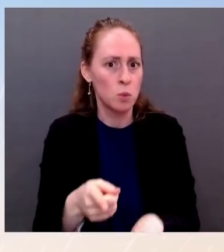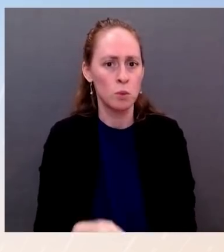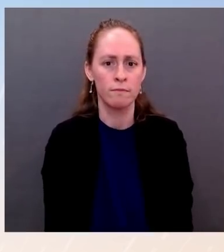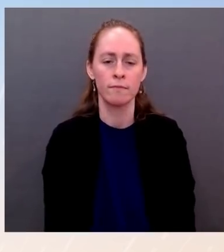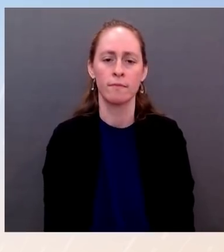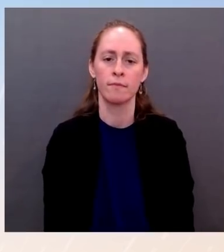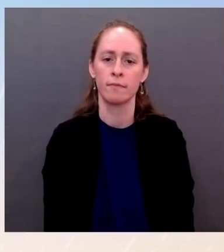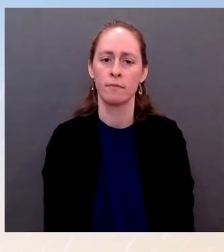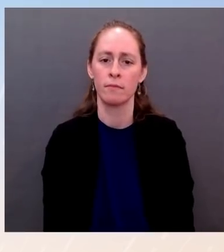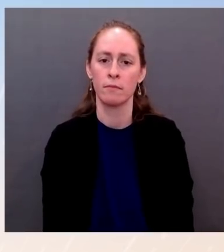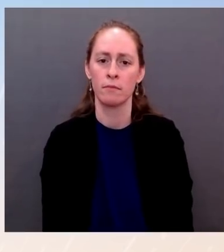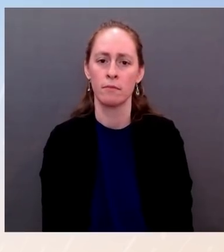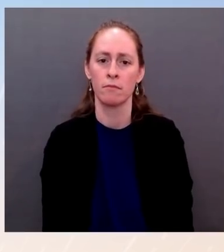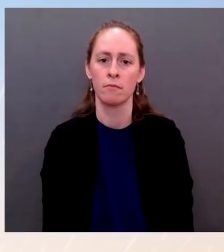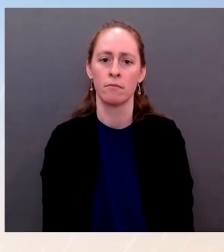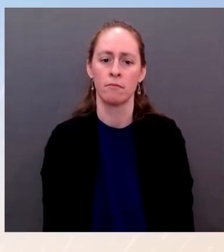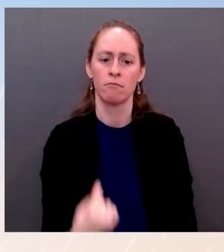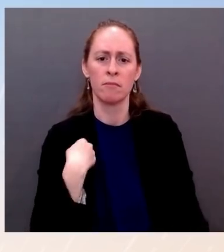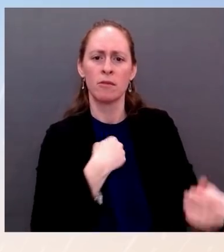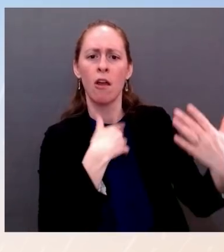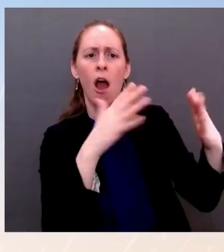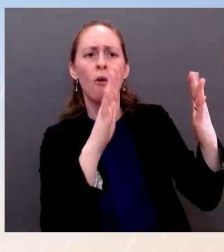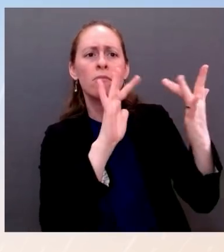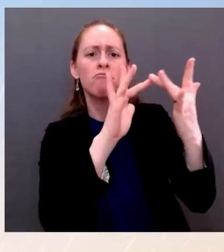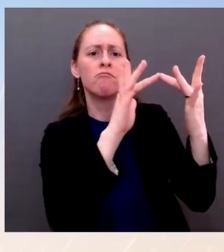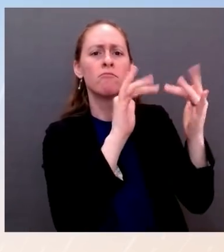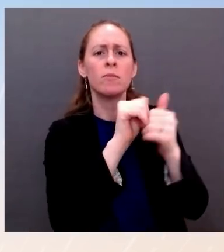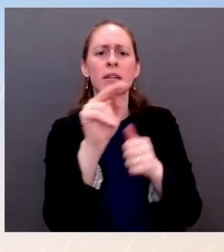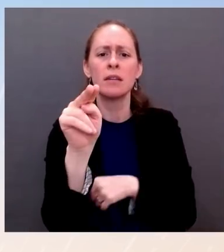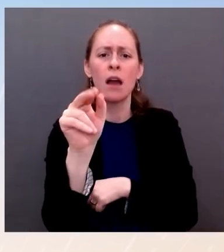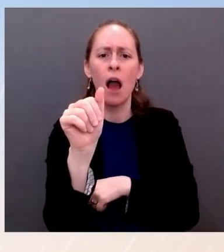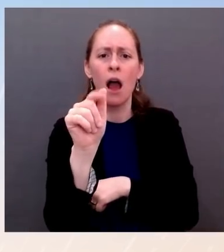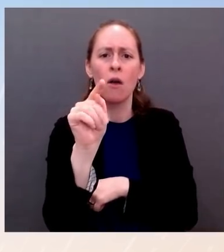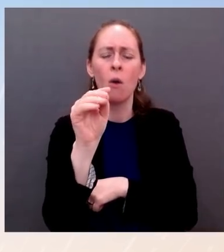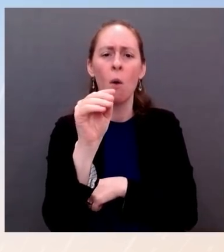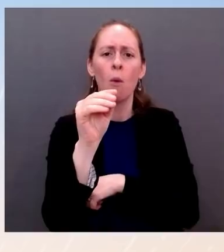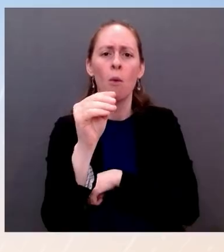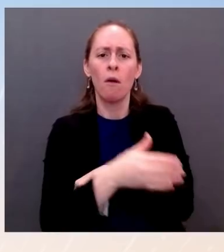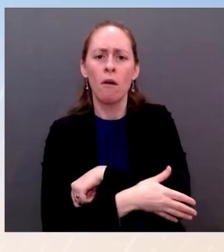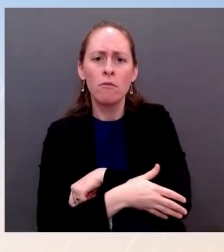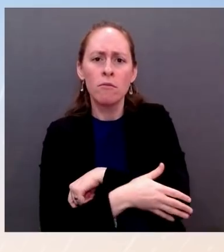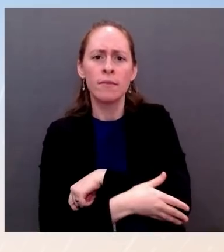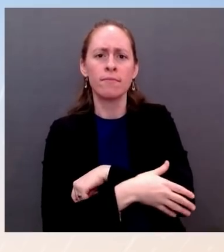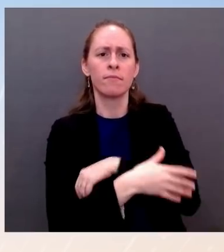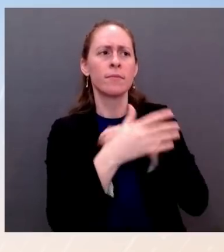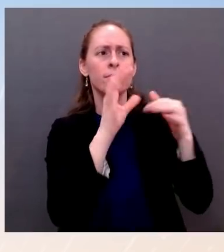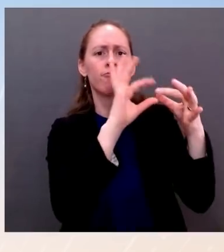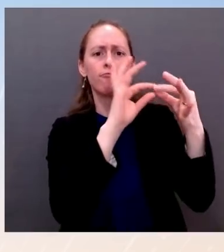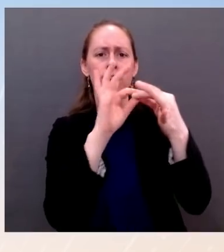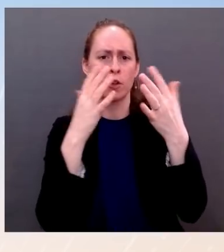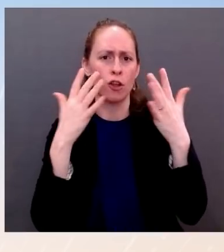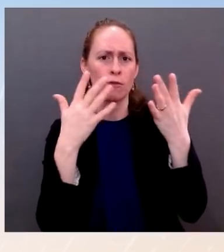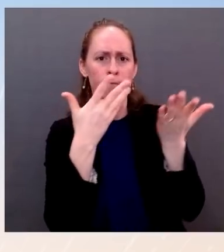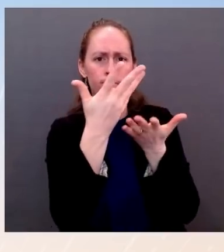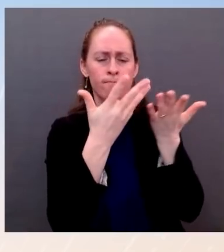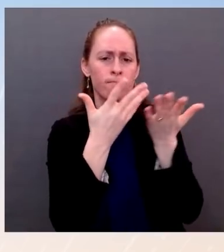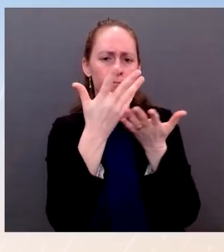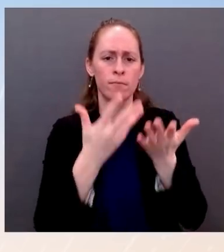our latest intelligence information. And it does not include a statement that Vladimir Putin has definitively given an order to proceed with the invasion.